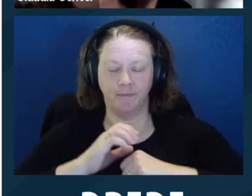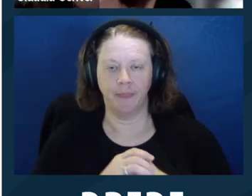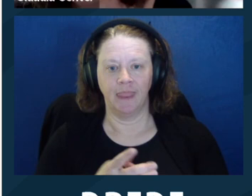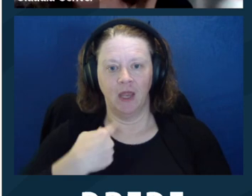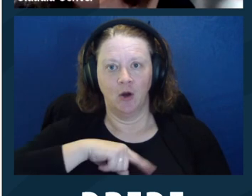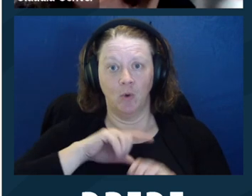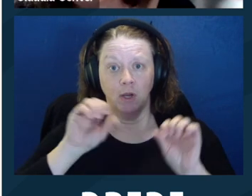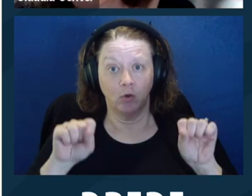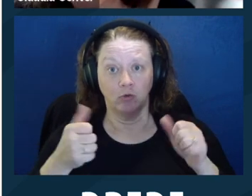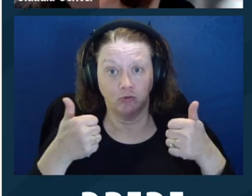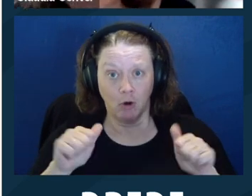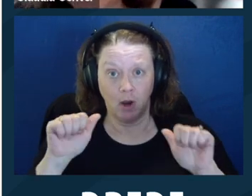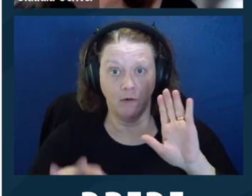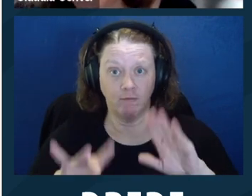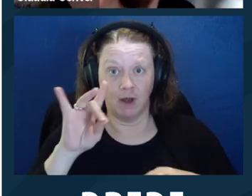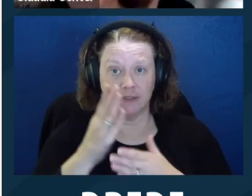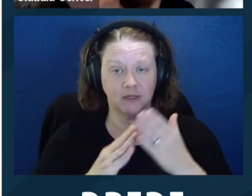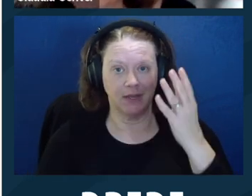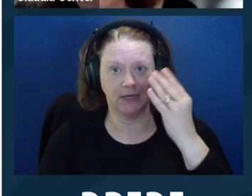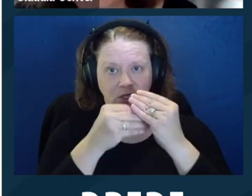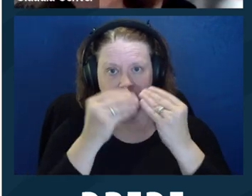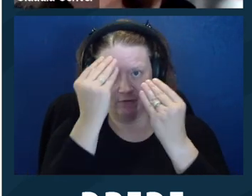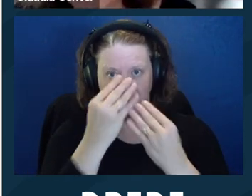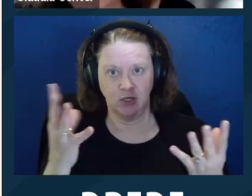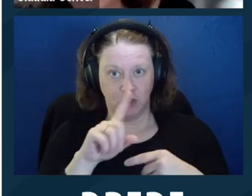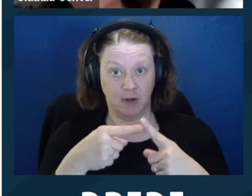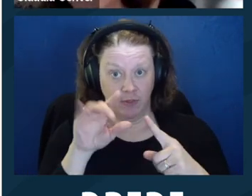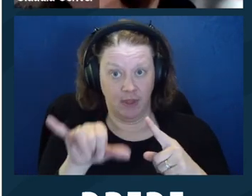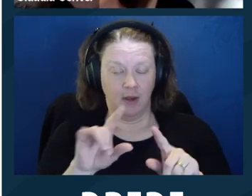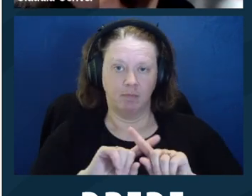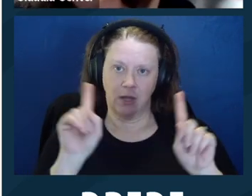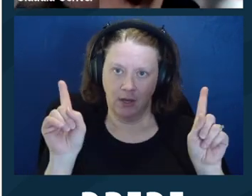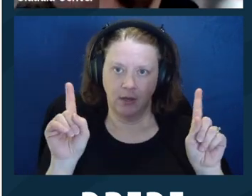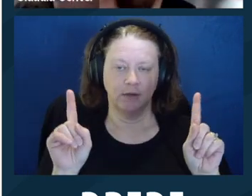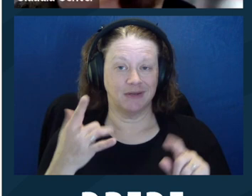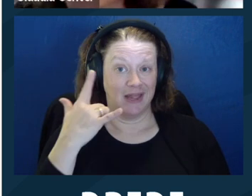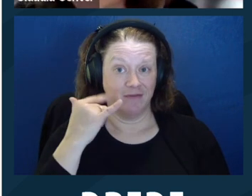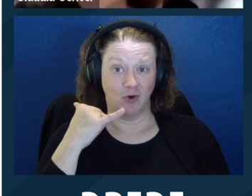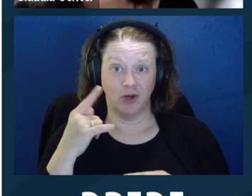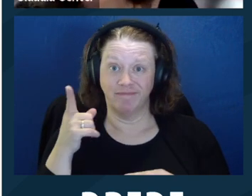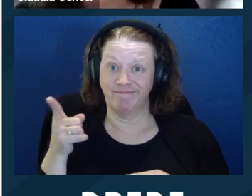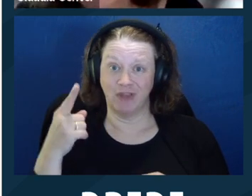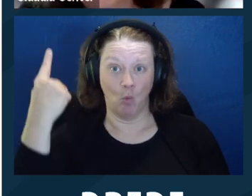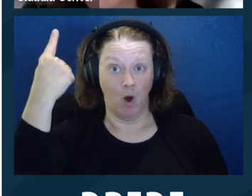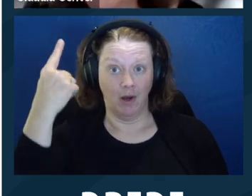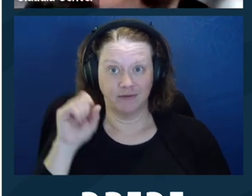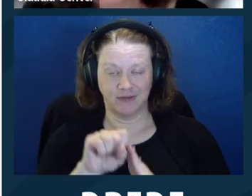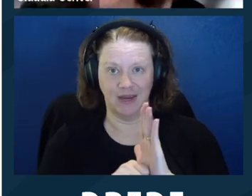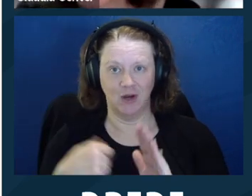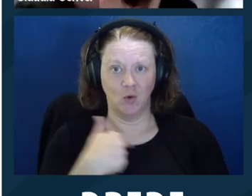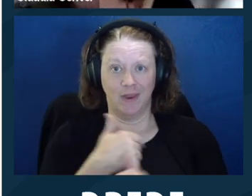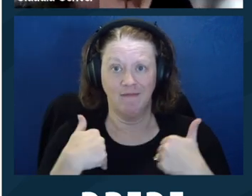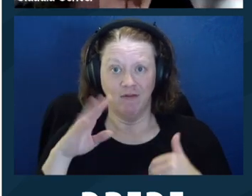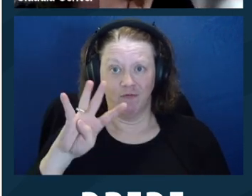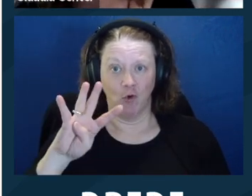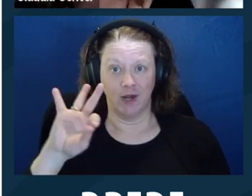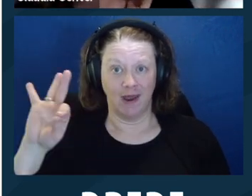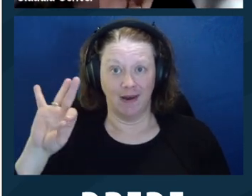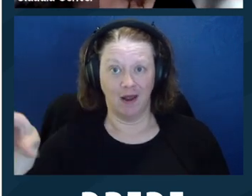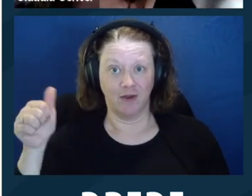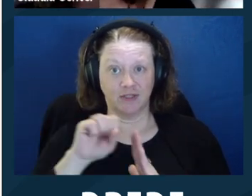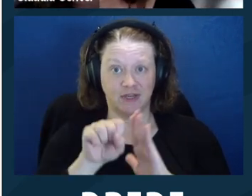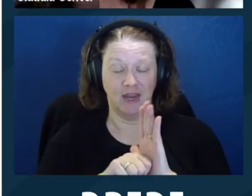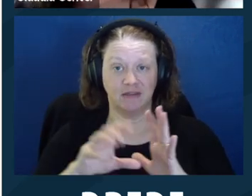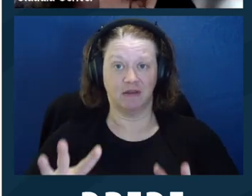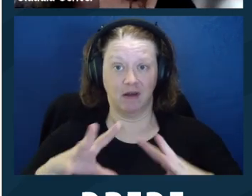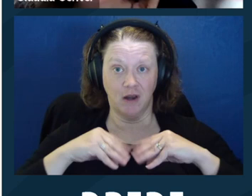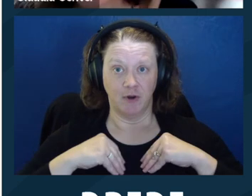And so we could try to find some additional material in this, but that's, you know, California